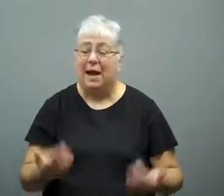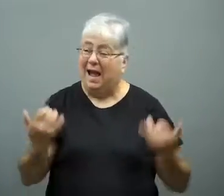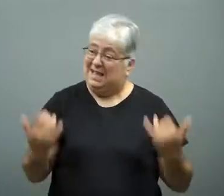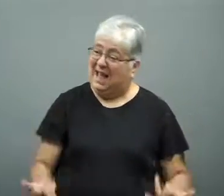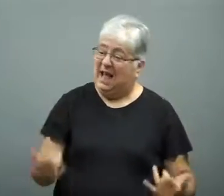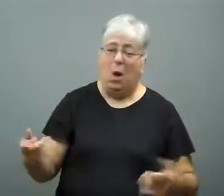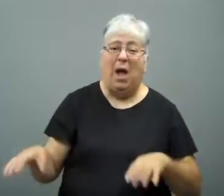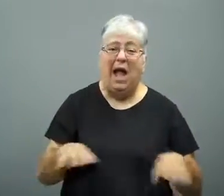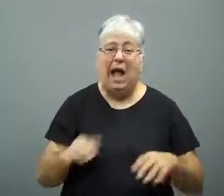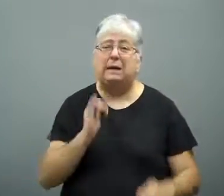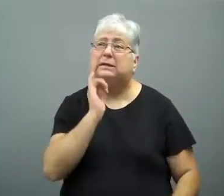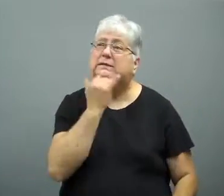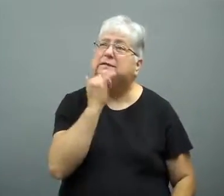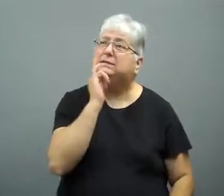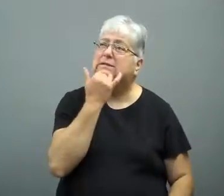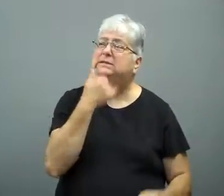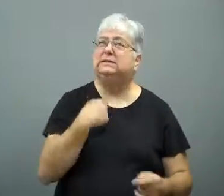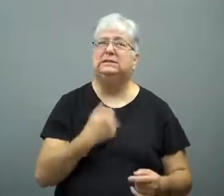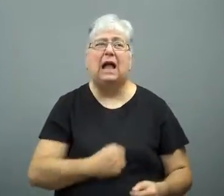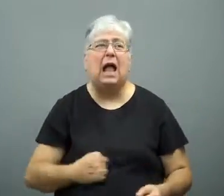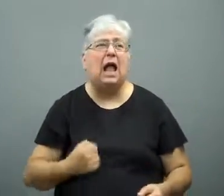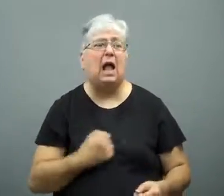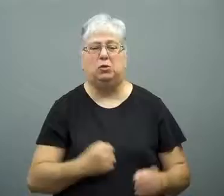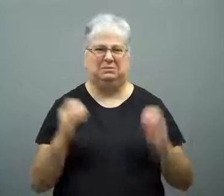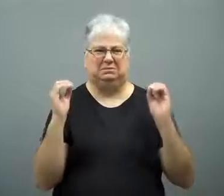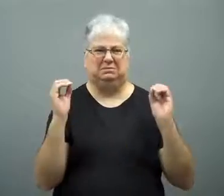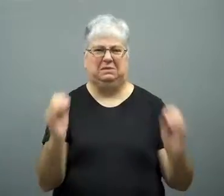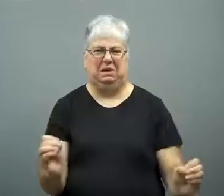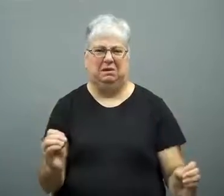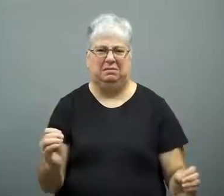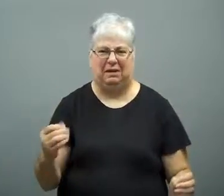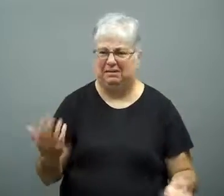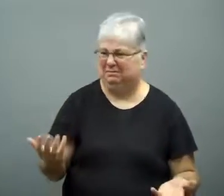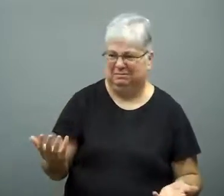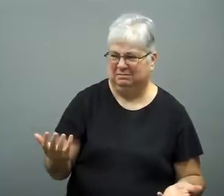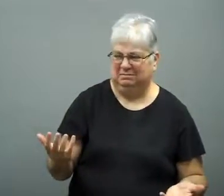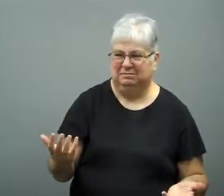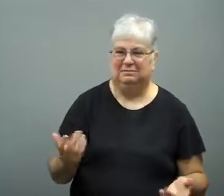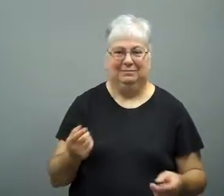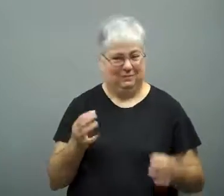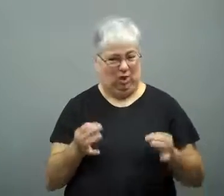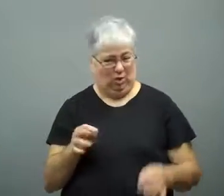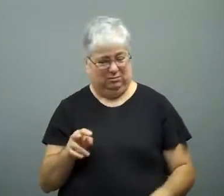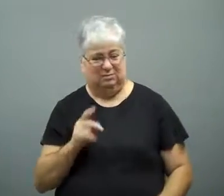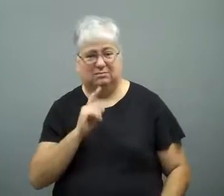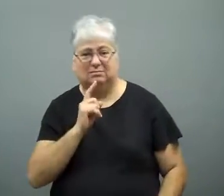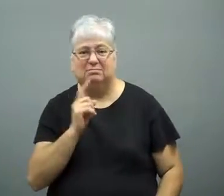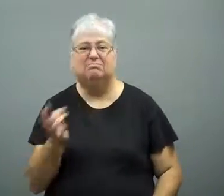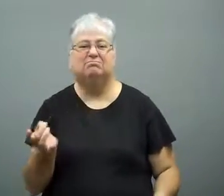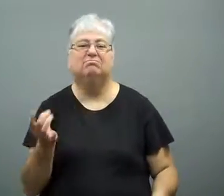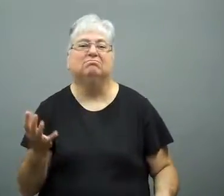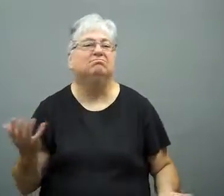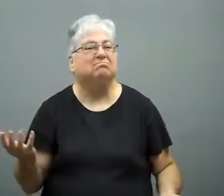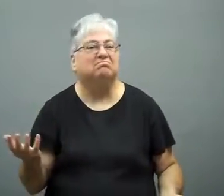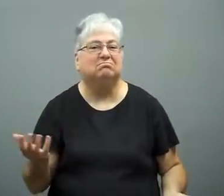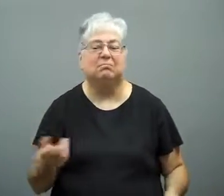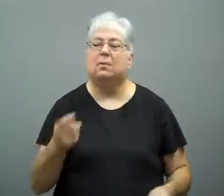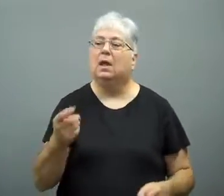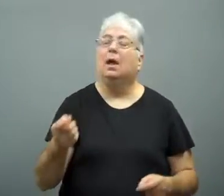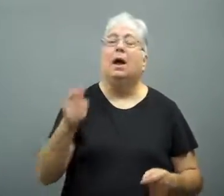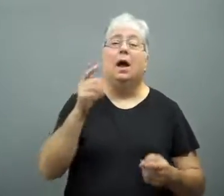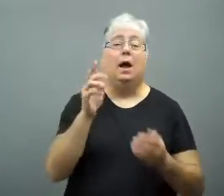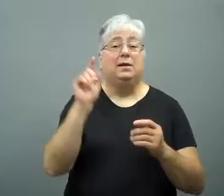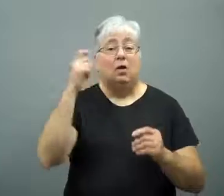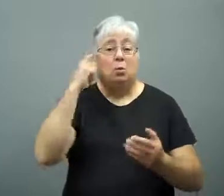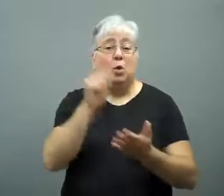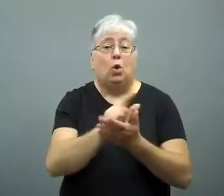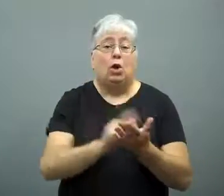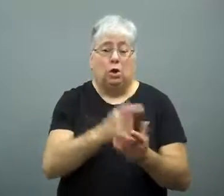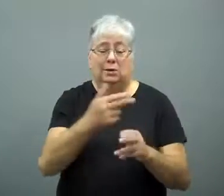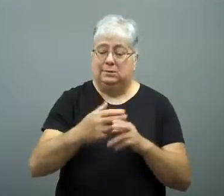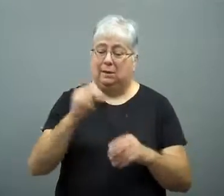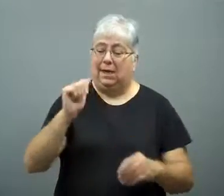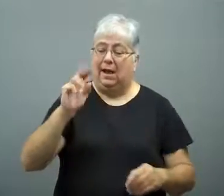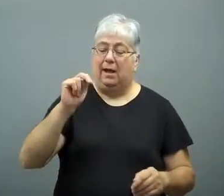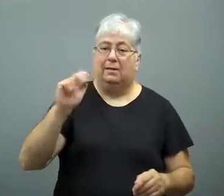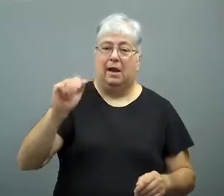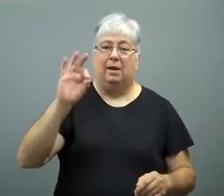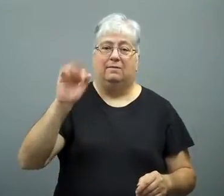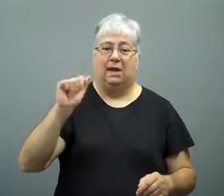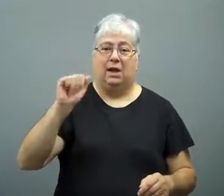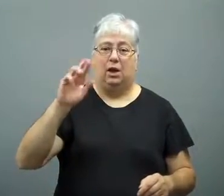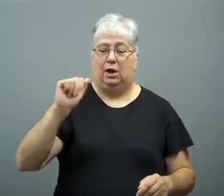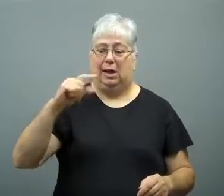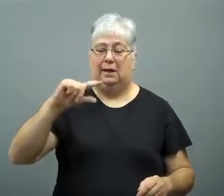The court was told he showed no remorse whatsoever.